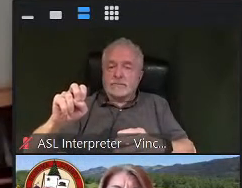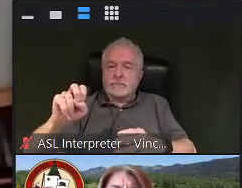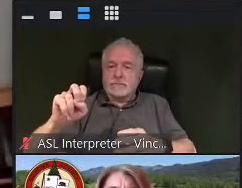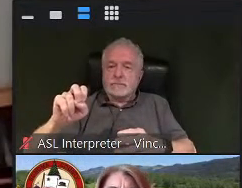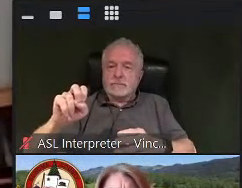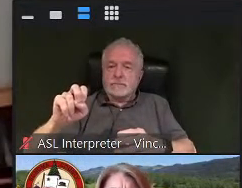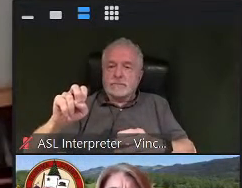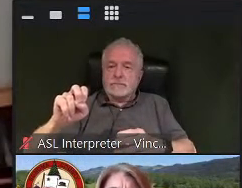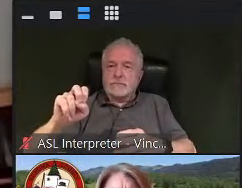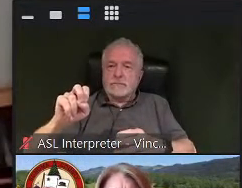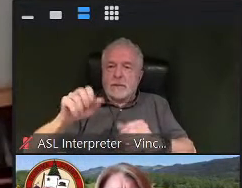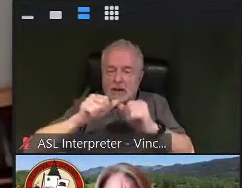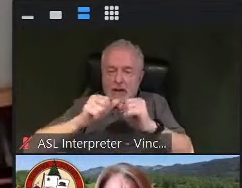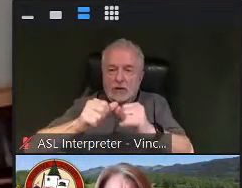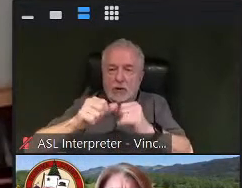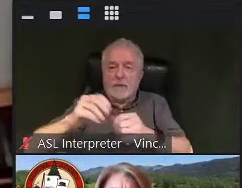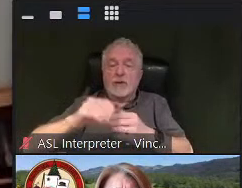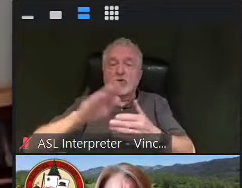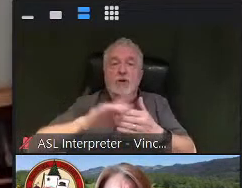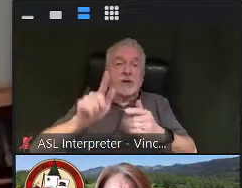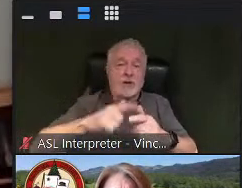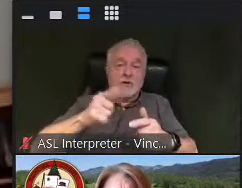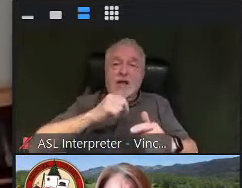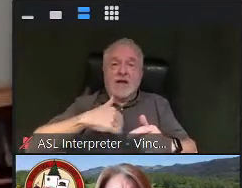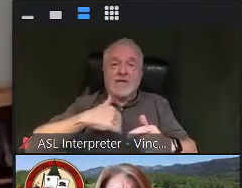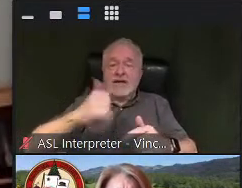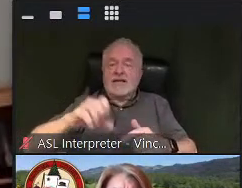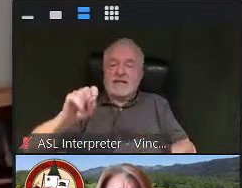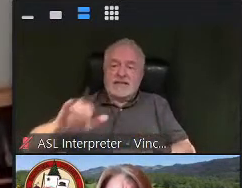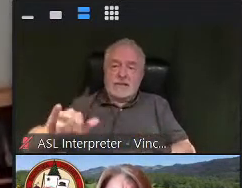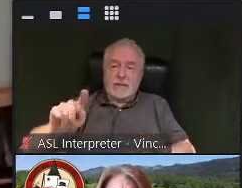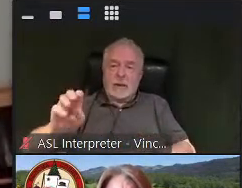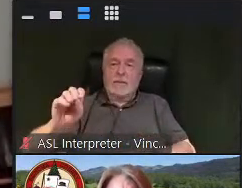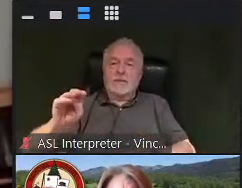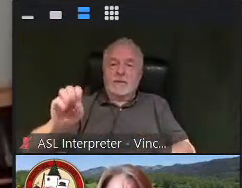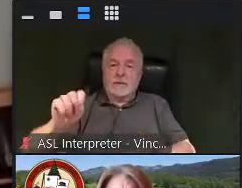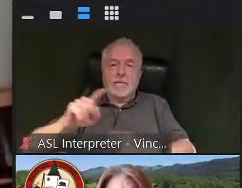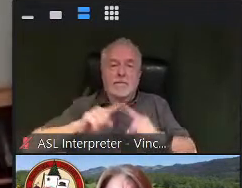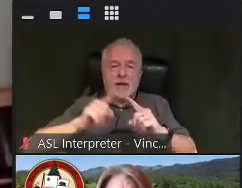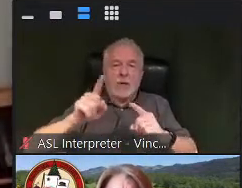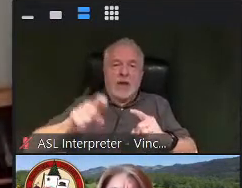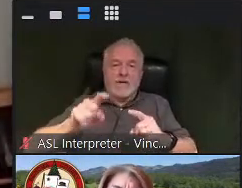They can continue to dance for as long as they don't have any symptoms, but they're going to have to continue with